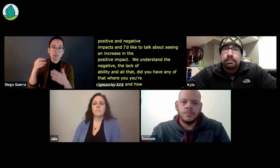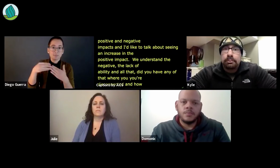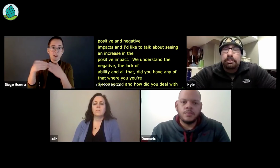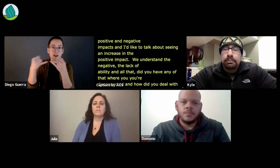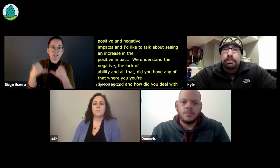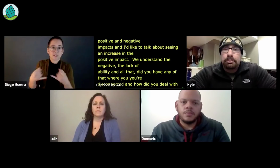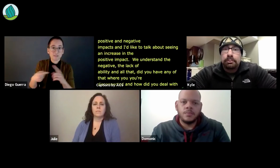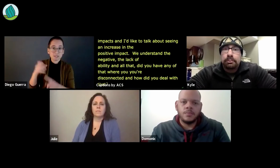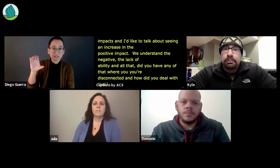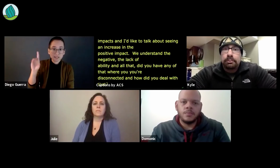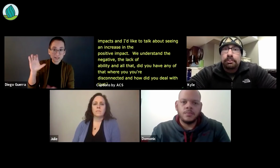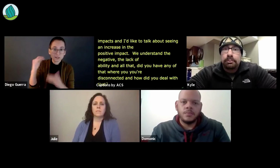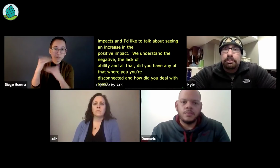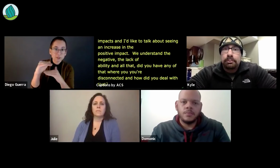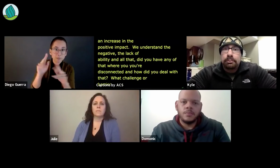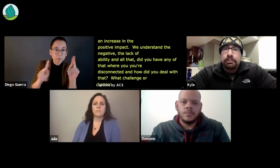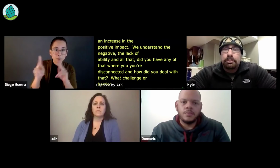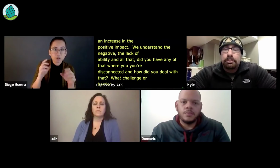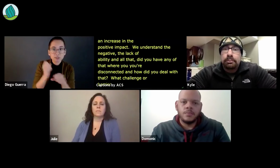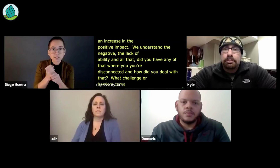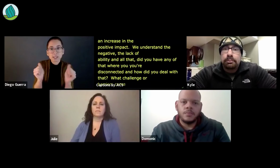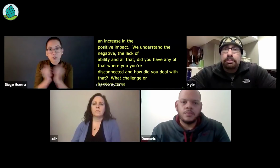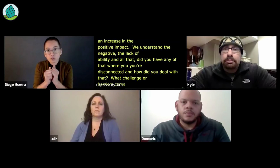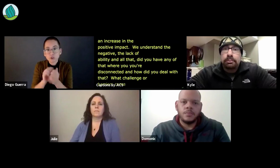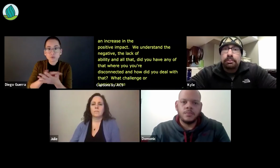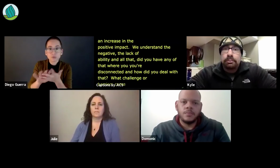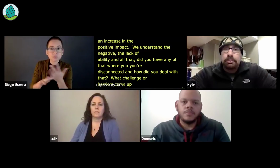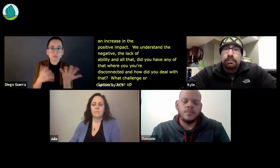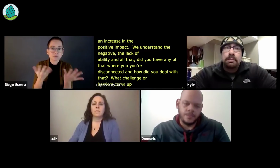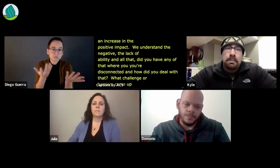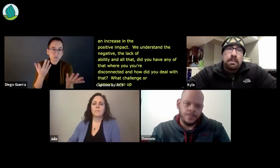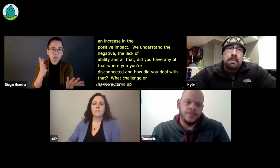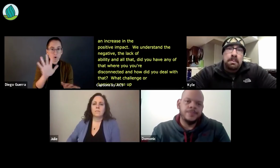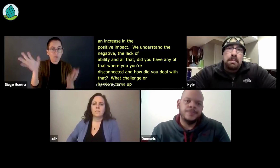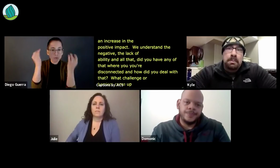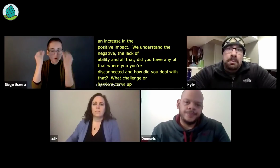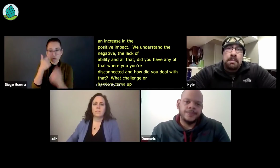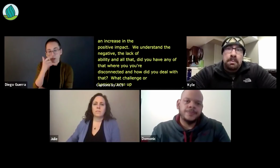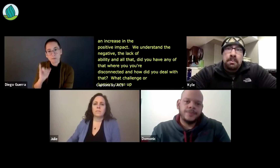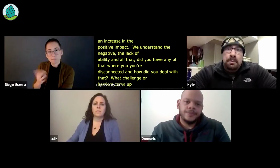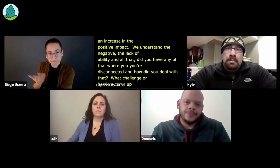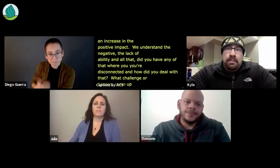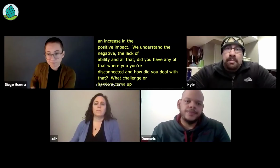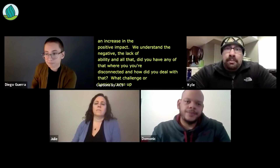And with all the guidelines from the CDC and all the restrictions, what are your thoughts into how you navigate that?